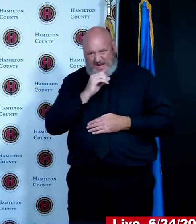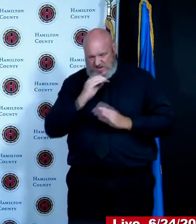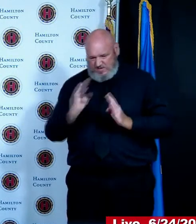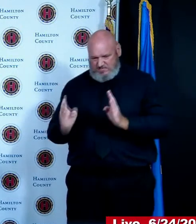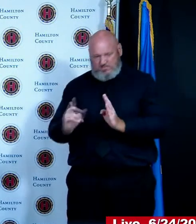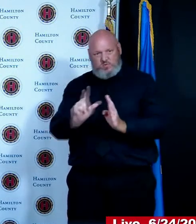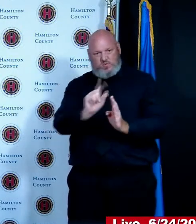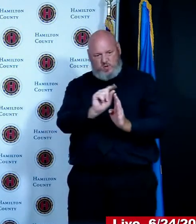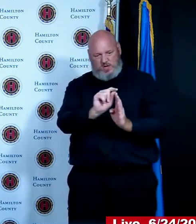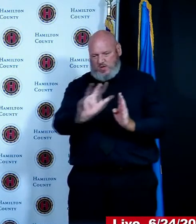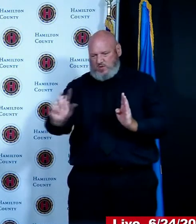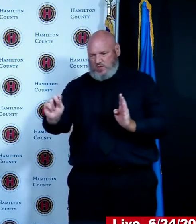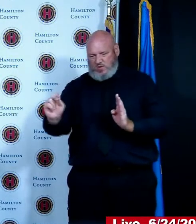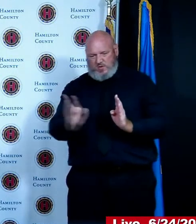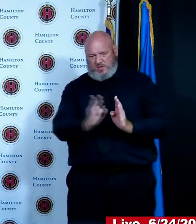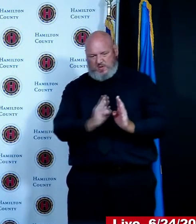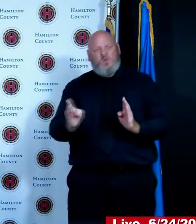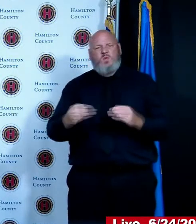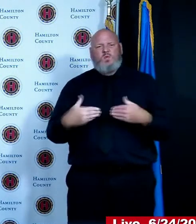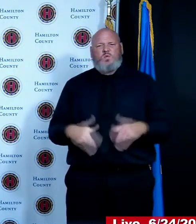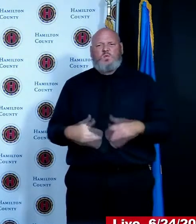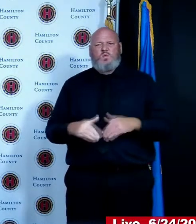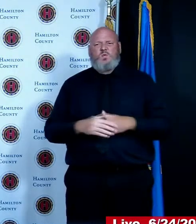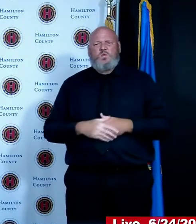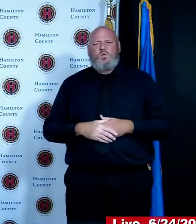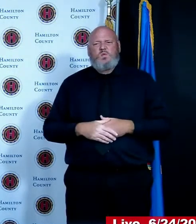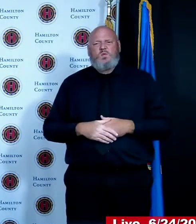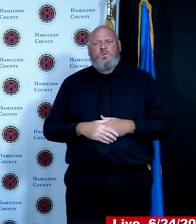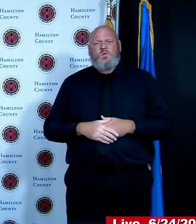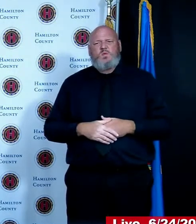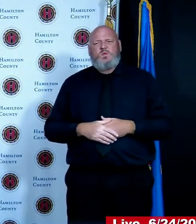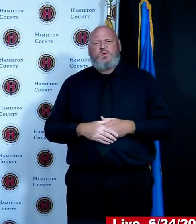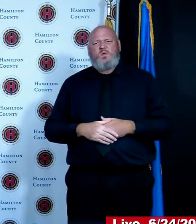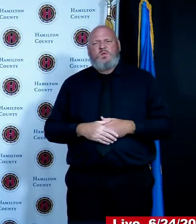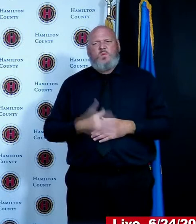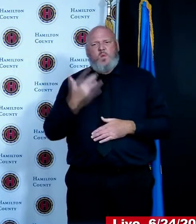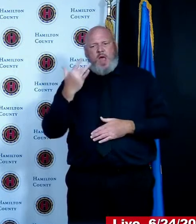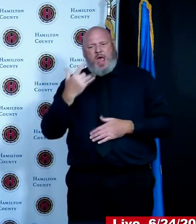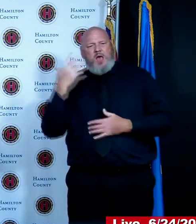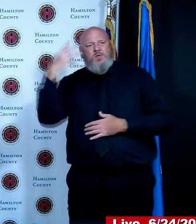may spread infection to those both older and younger we want our businesses and